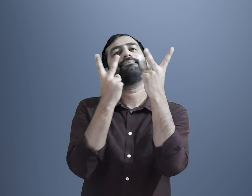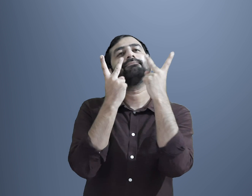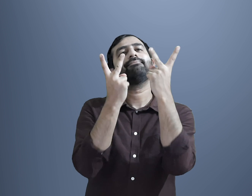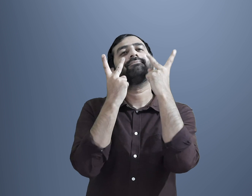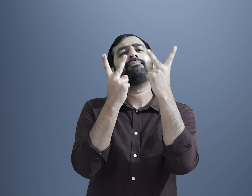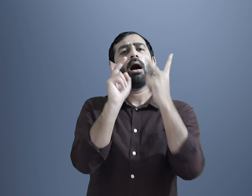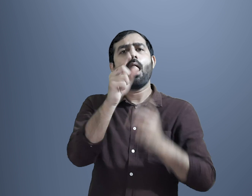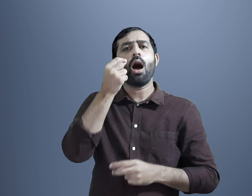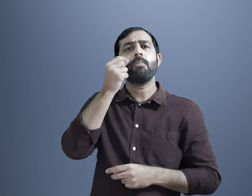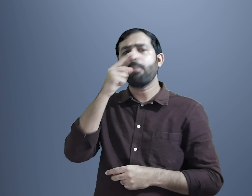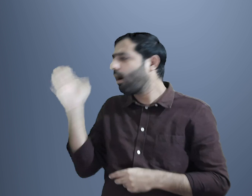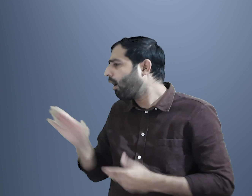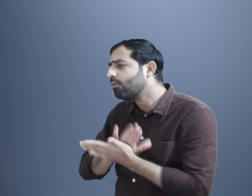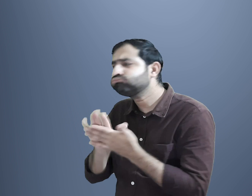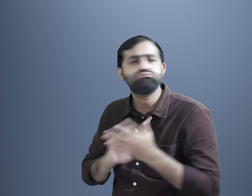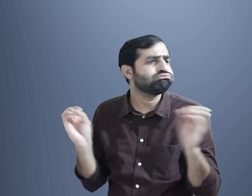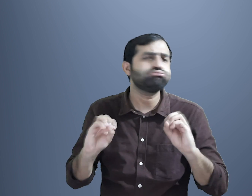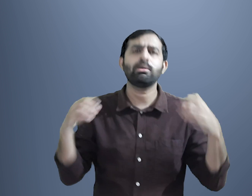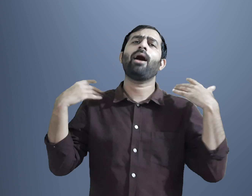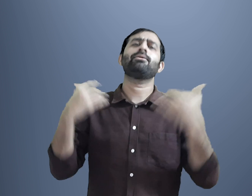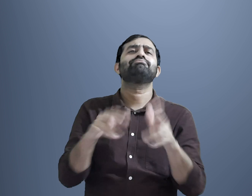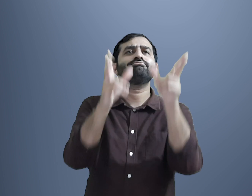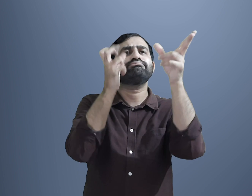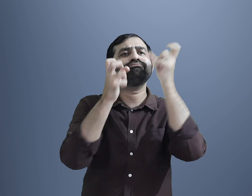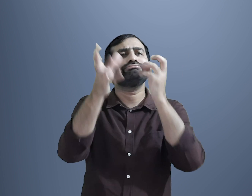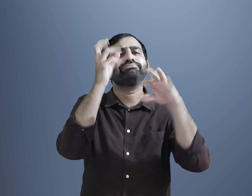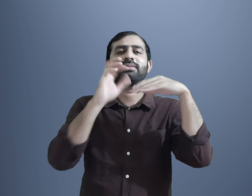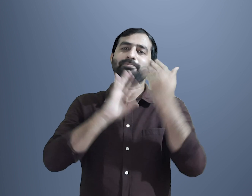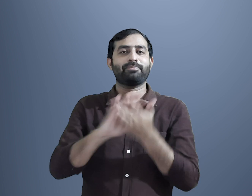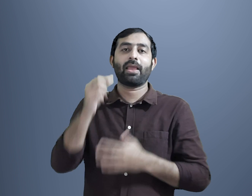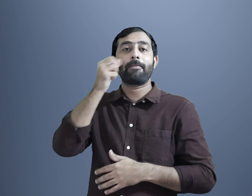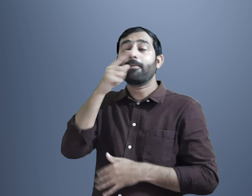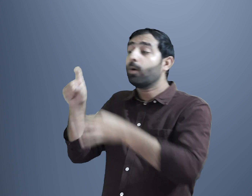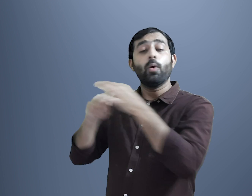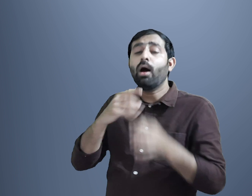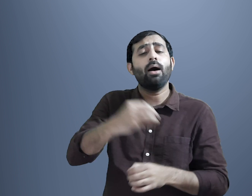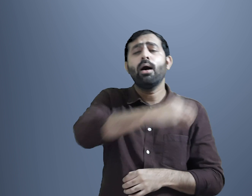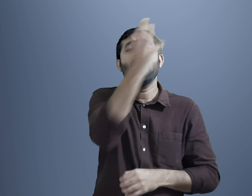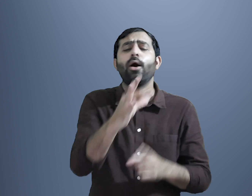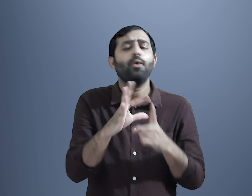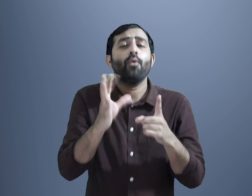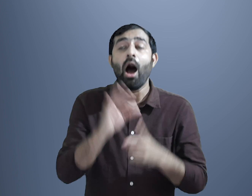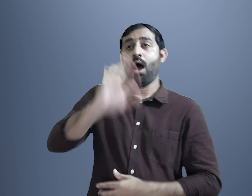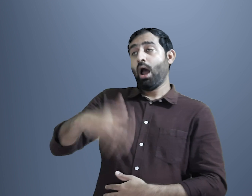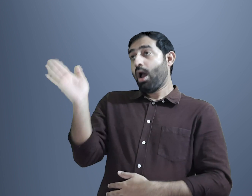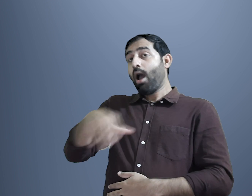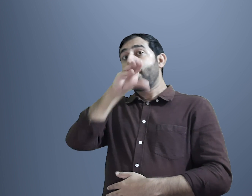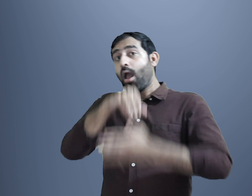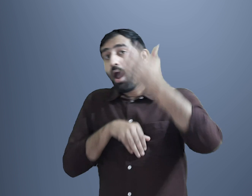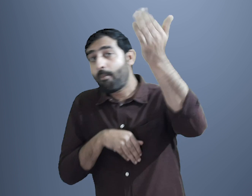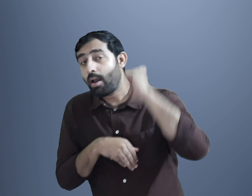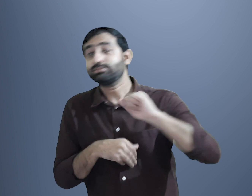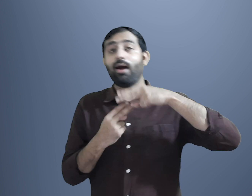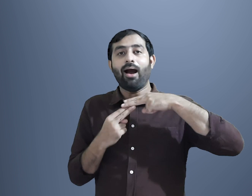Language that is used to relay or request information like a child sharing what they watched on cartoon.